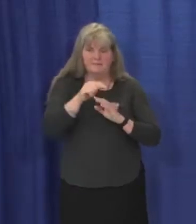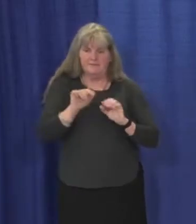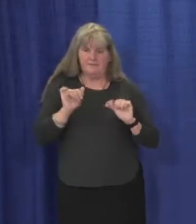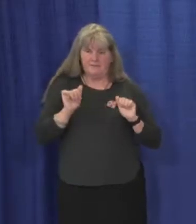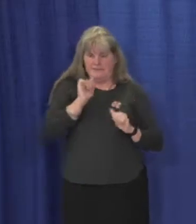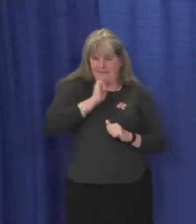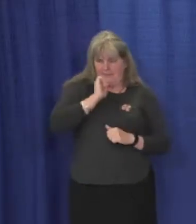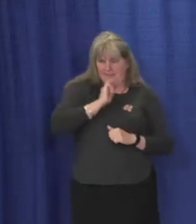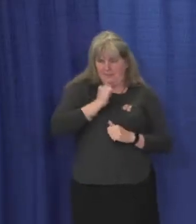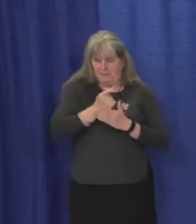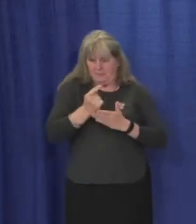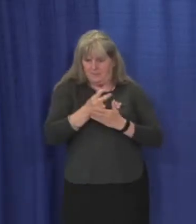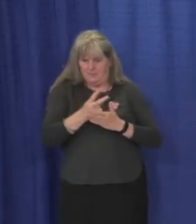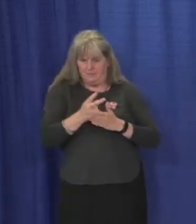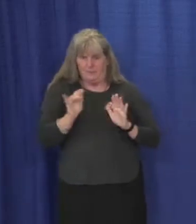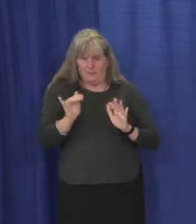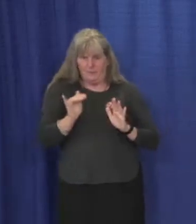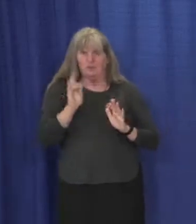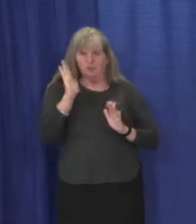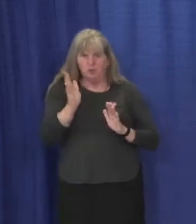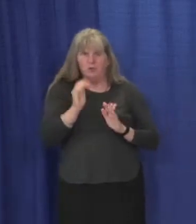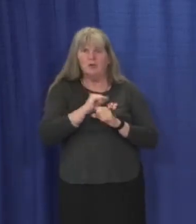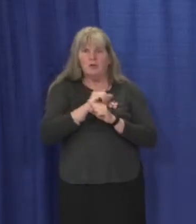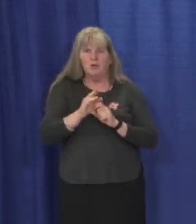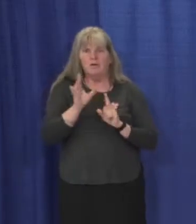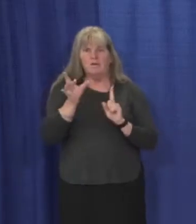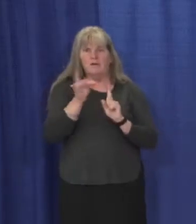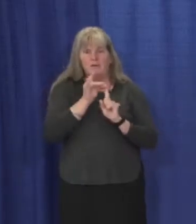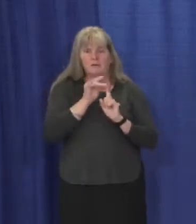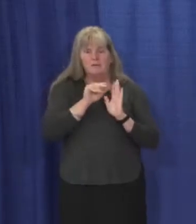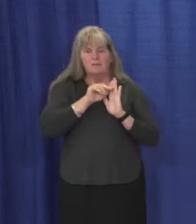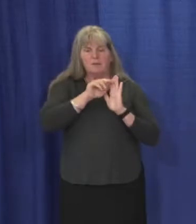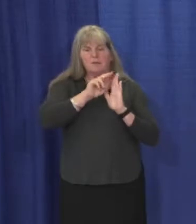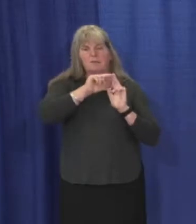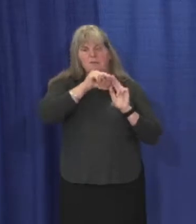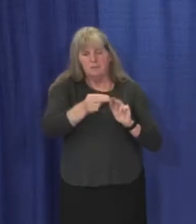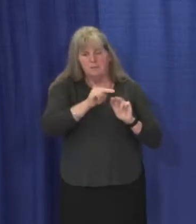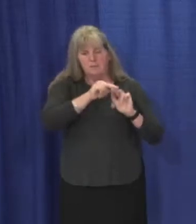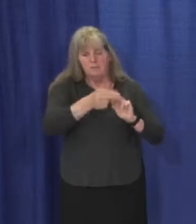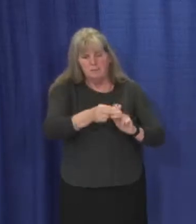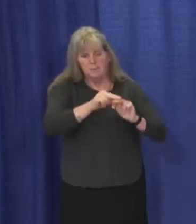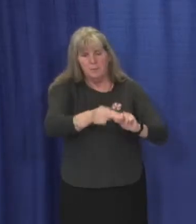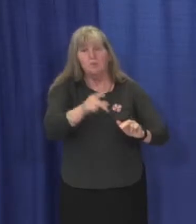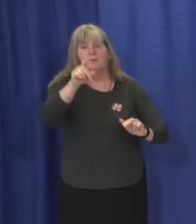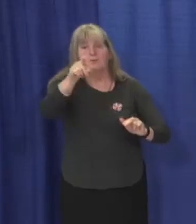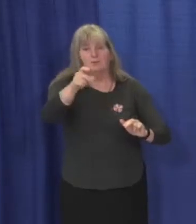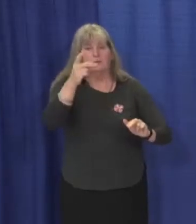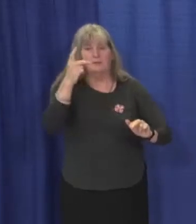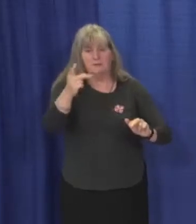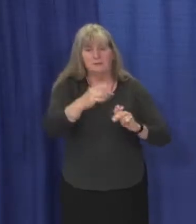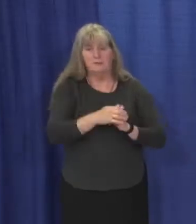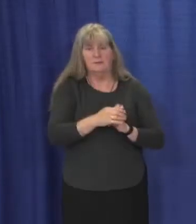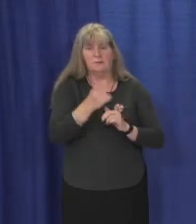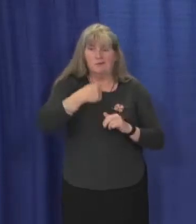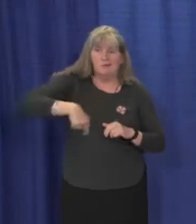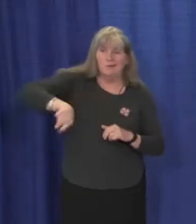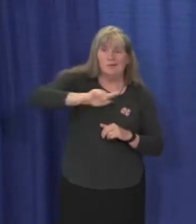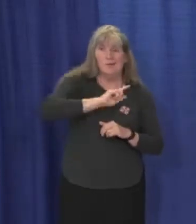if we hunker down for another week or two weeks we should start to see a significant decrease.